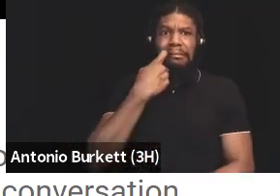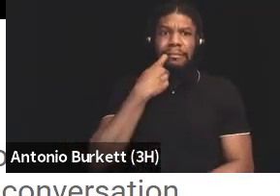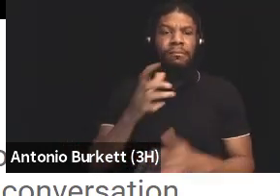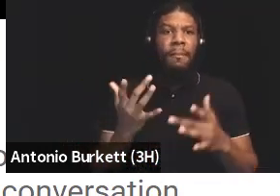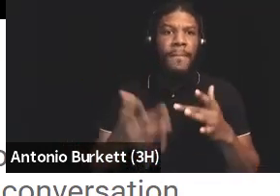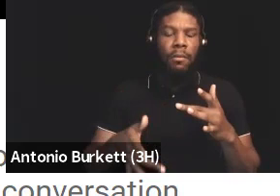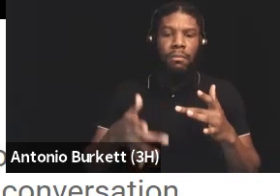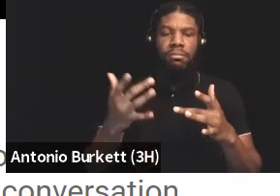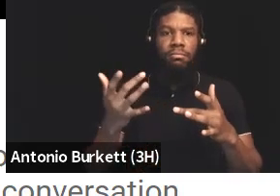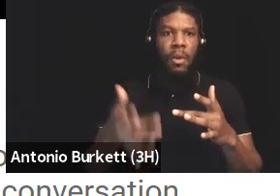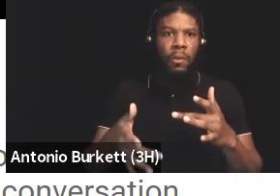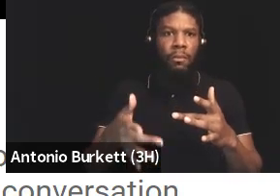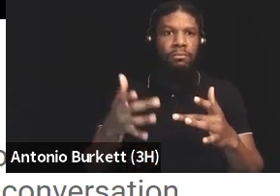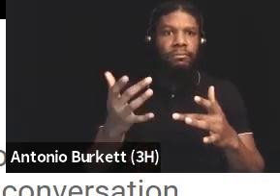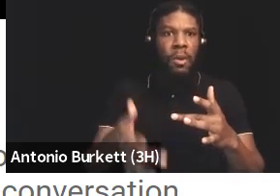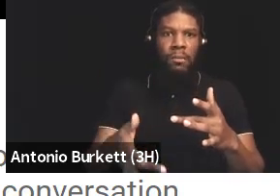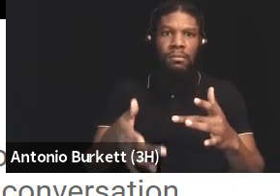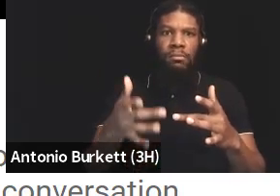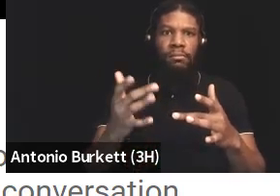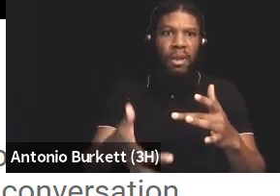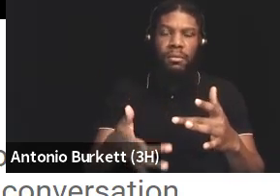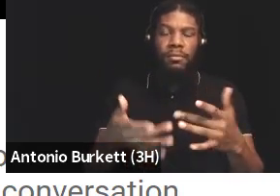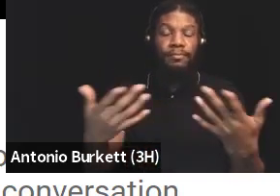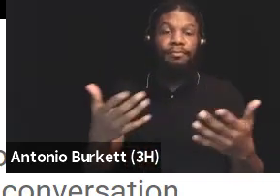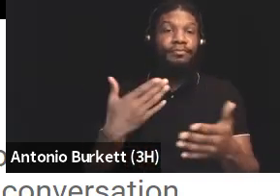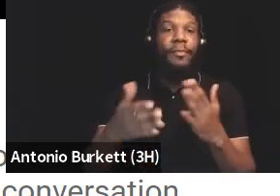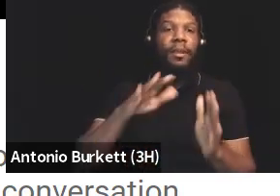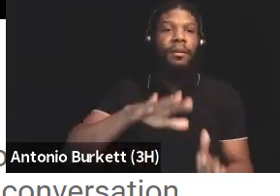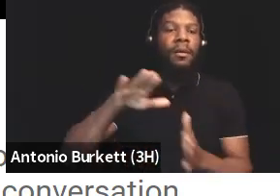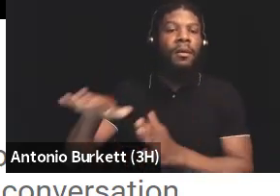like the Internet hiccups for some reason. But, yeah, so basically we just talked to a bunch